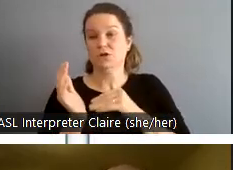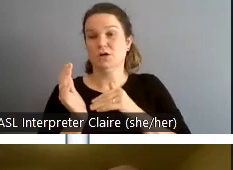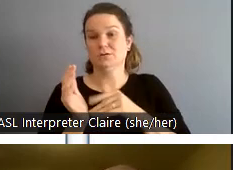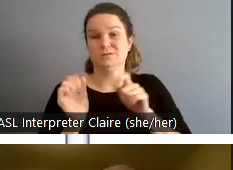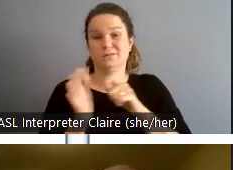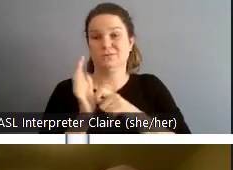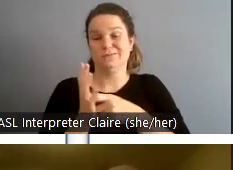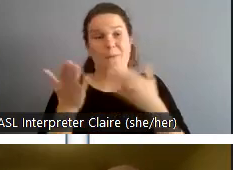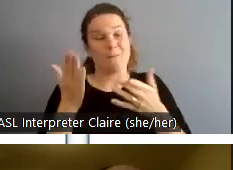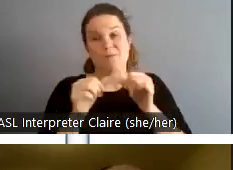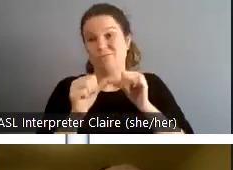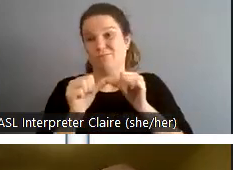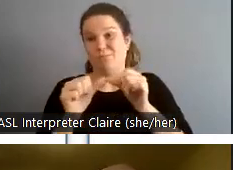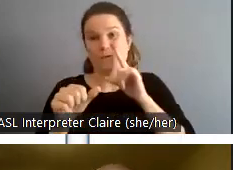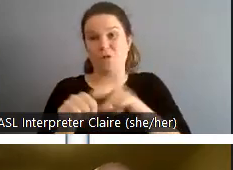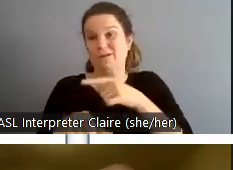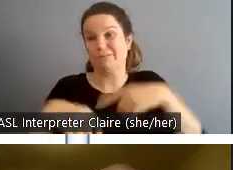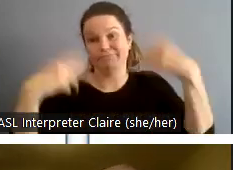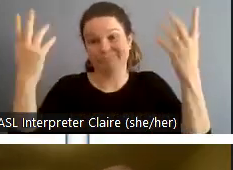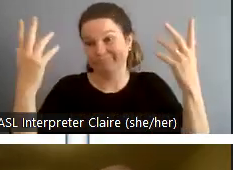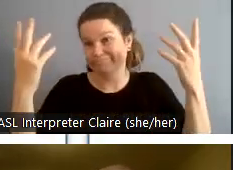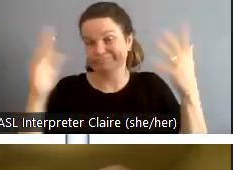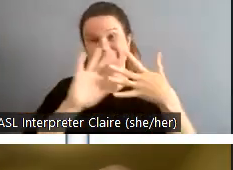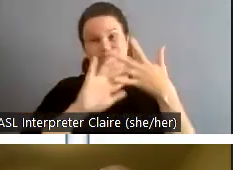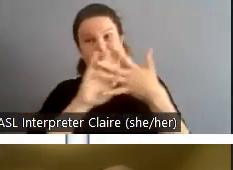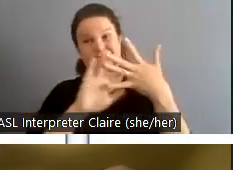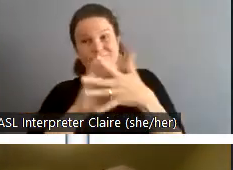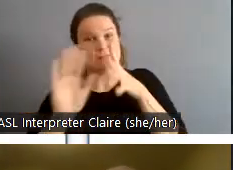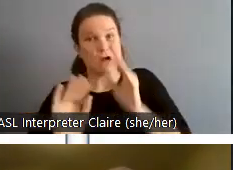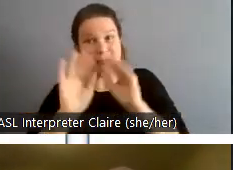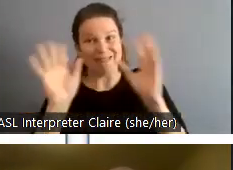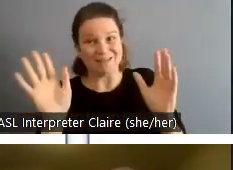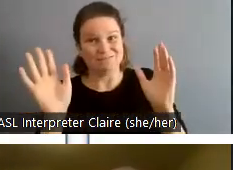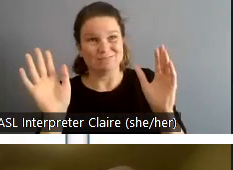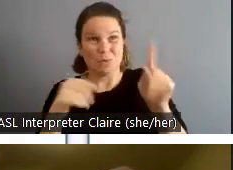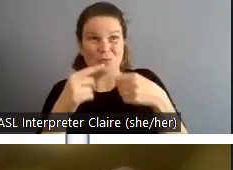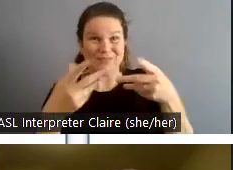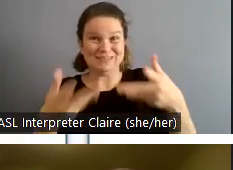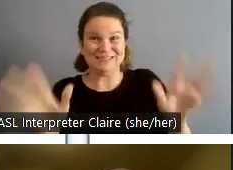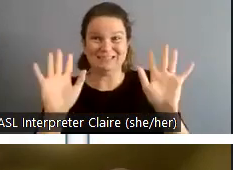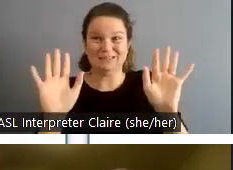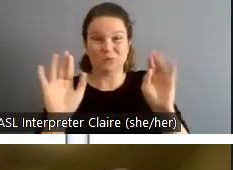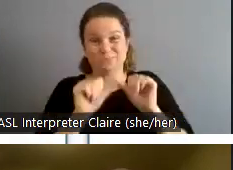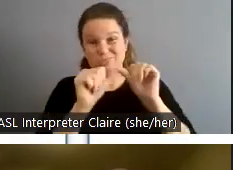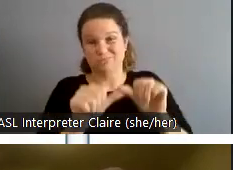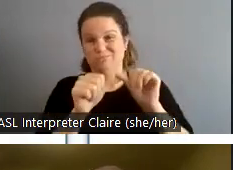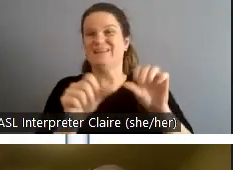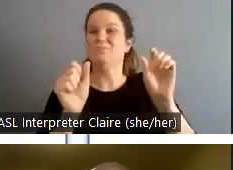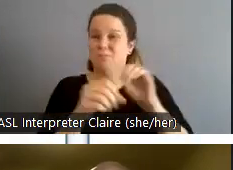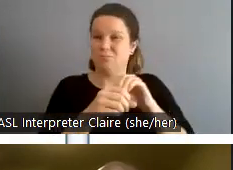may be ongoing for some time, an indeterminate length of time, and so that, that can be part of that